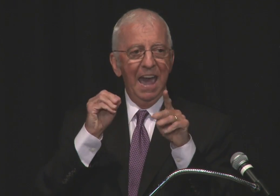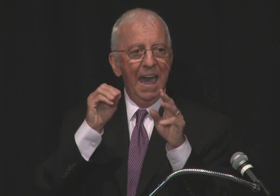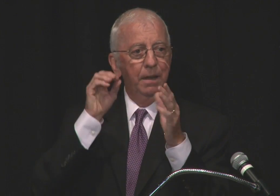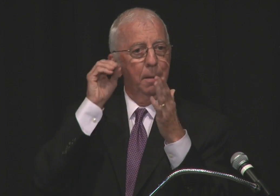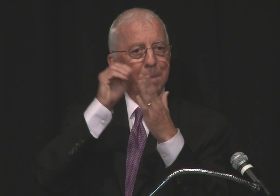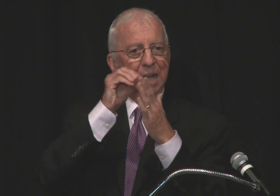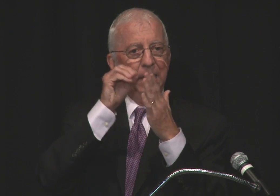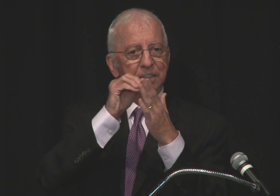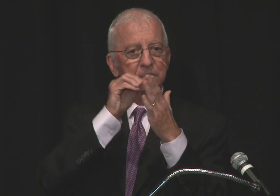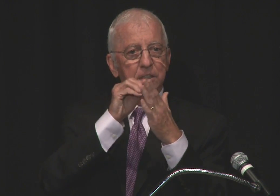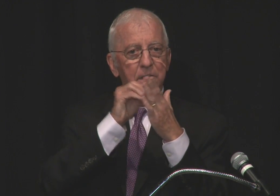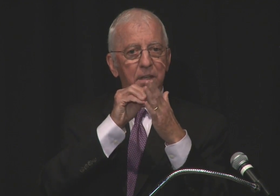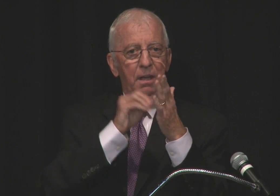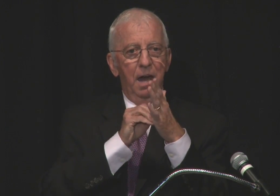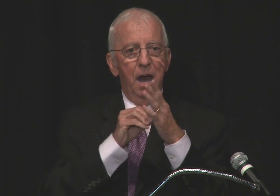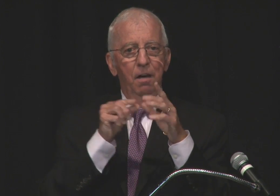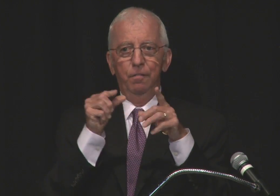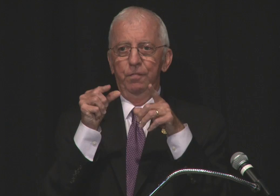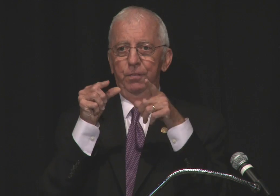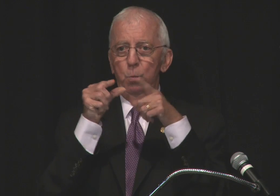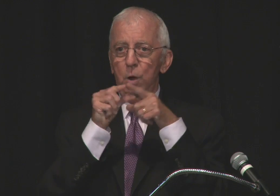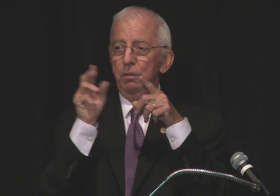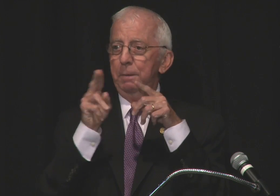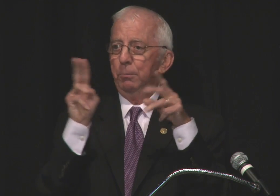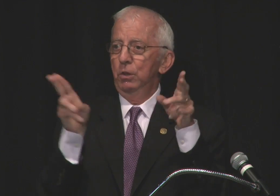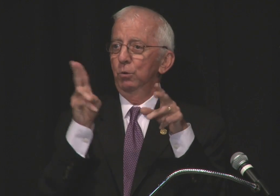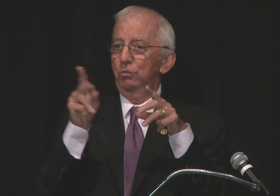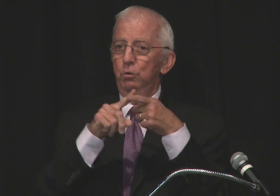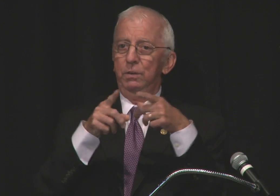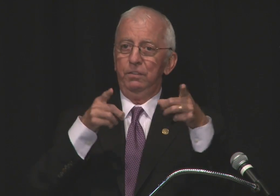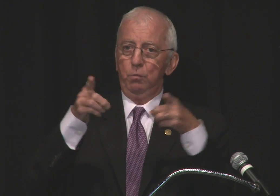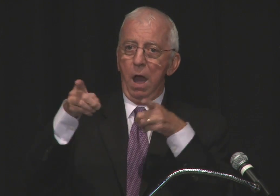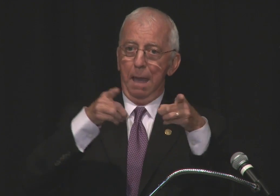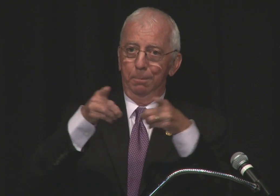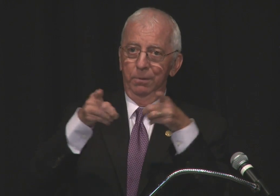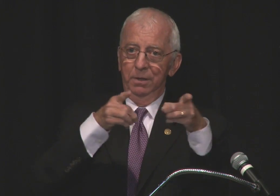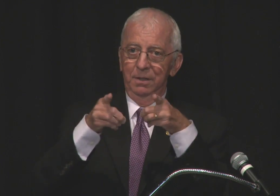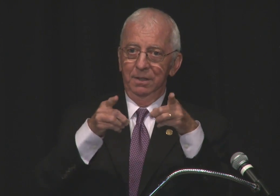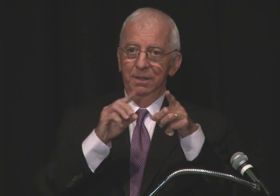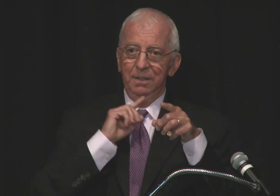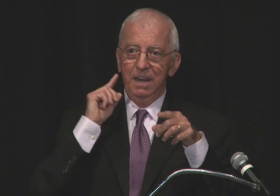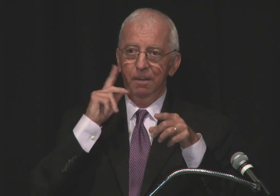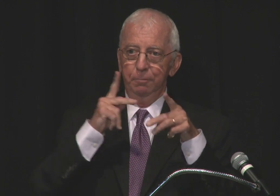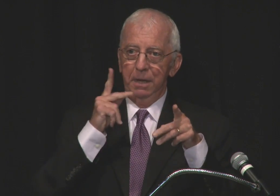and make a list of words people used to describe deaf people.